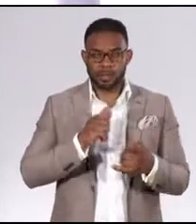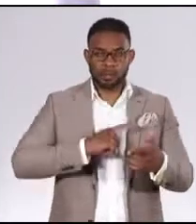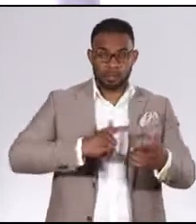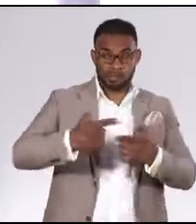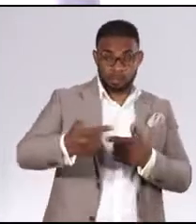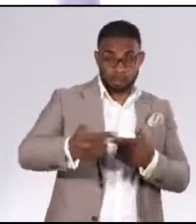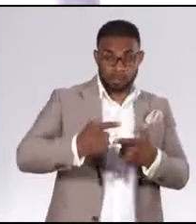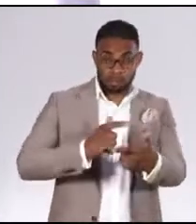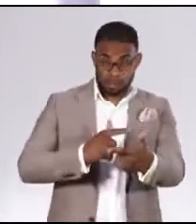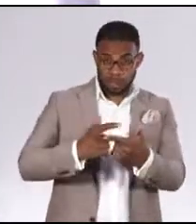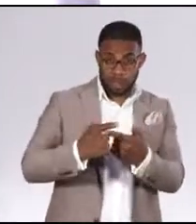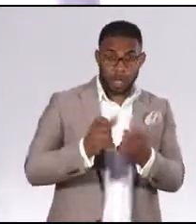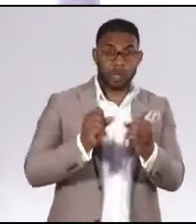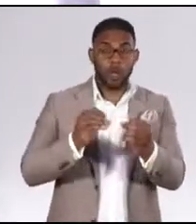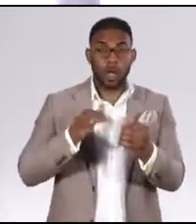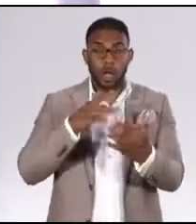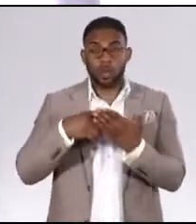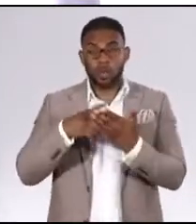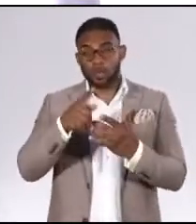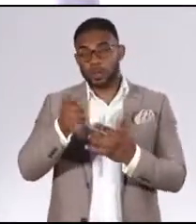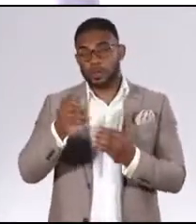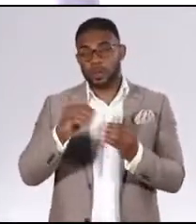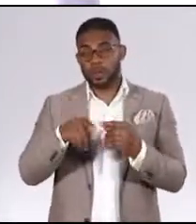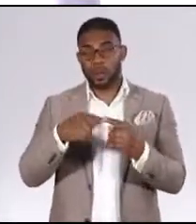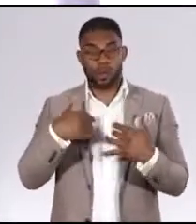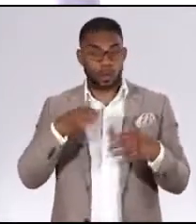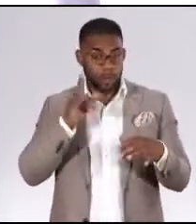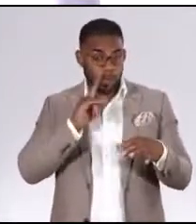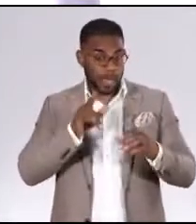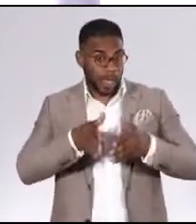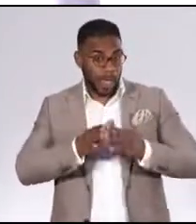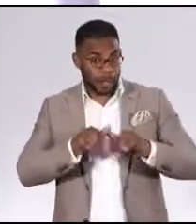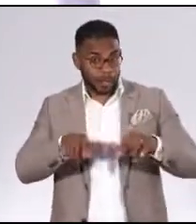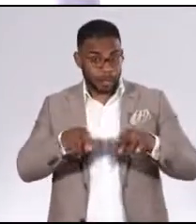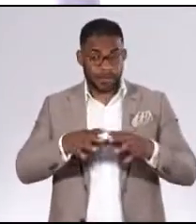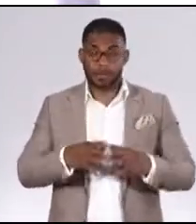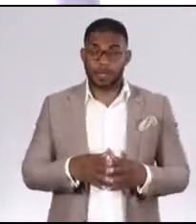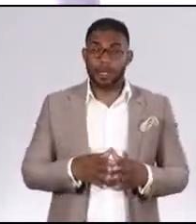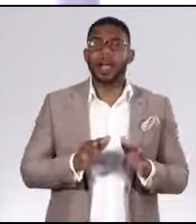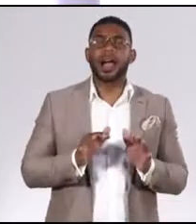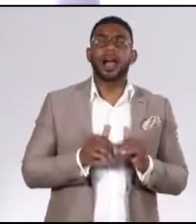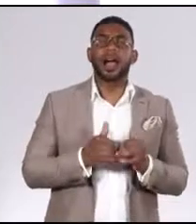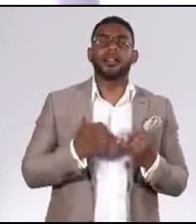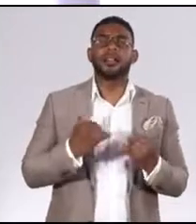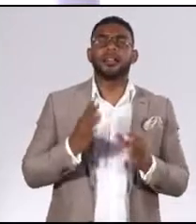and so I'm gonna talk to you a little bit about what will be asking of you and how today's meeting will be organized.